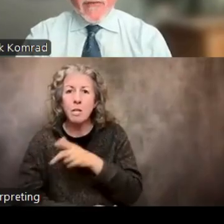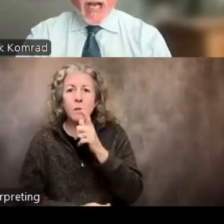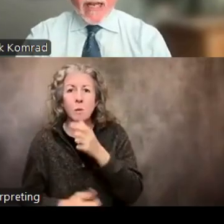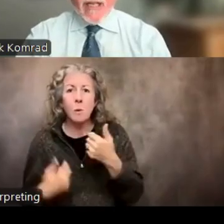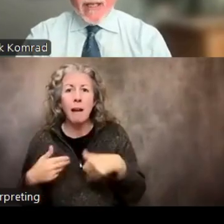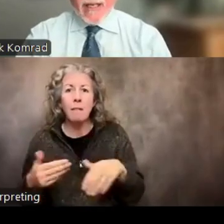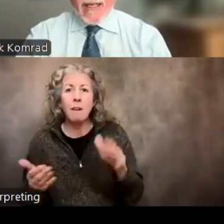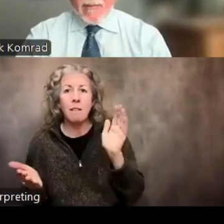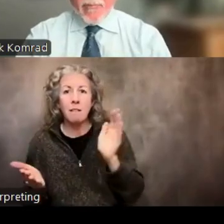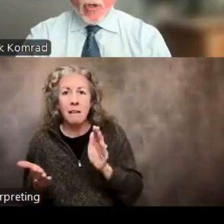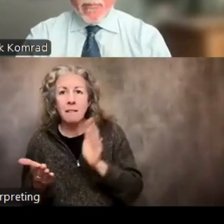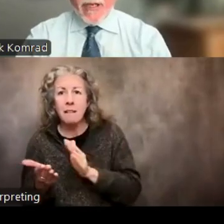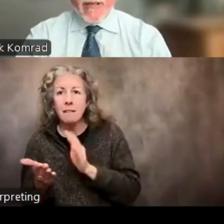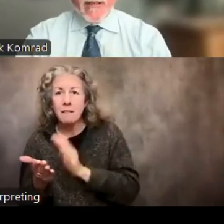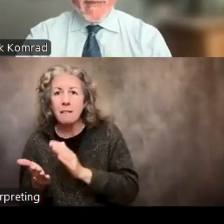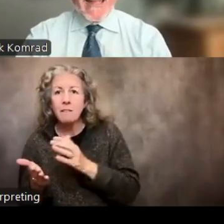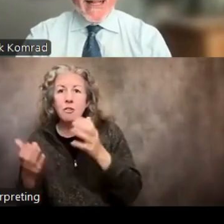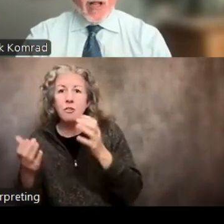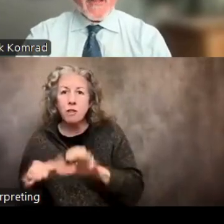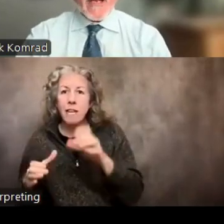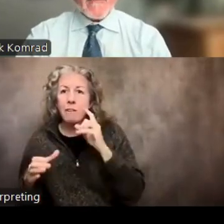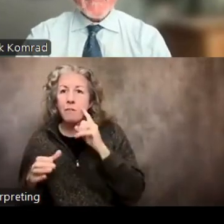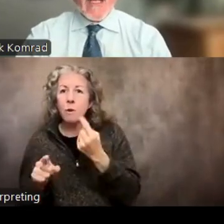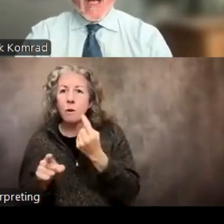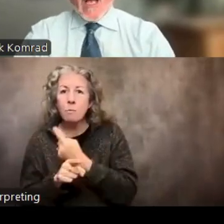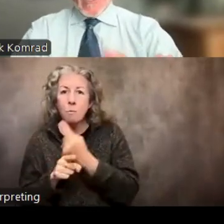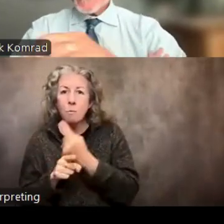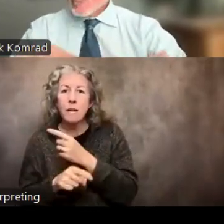timely and appropriate mental health care. I also want to